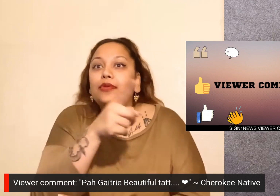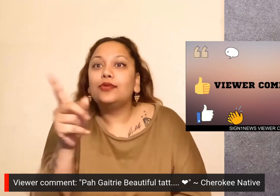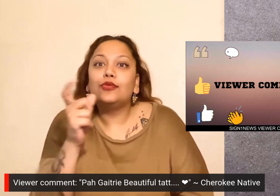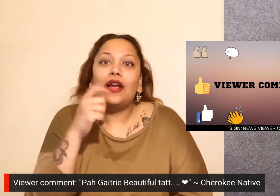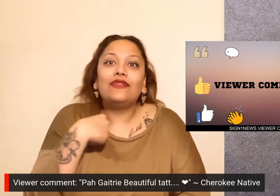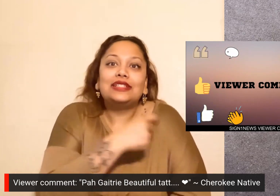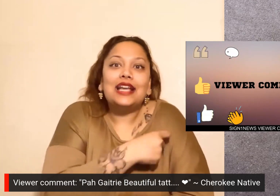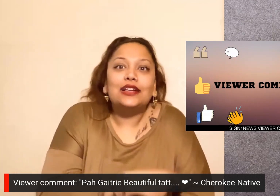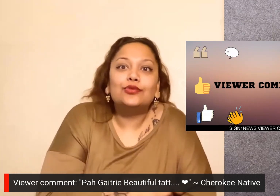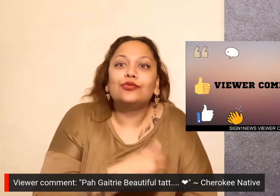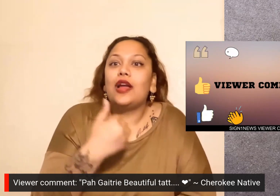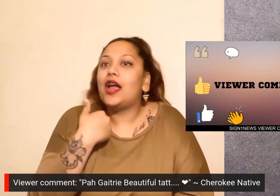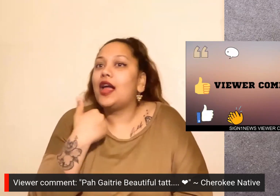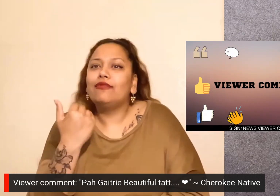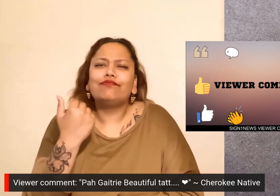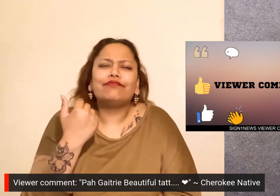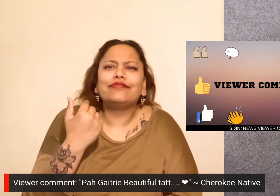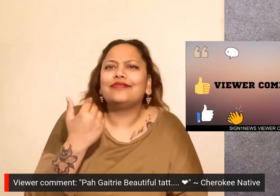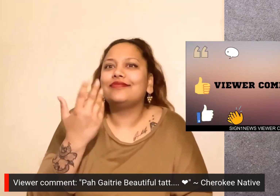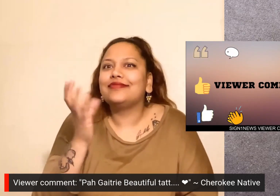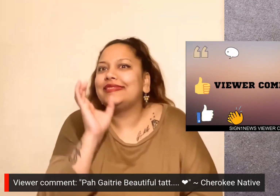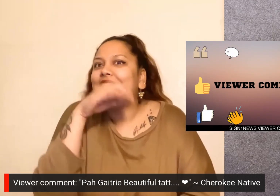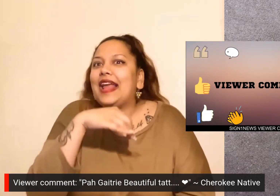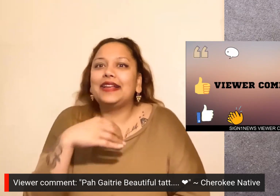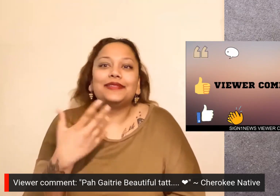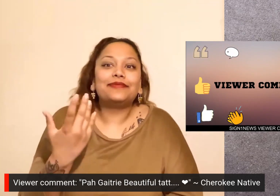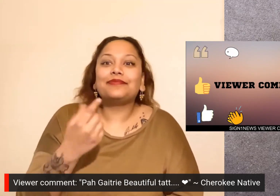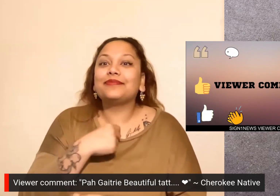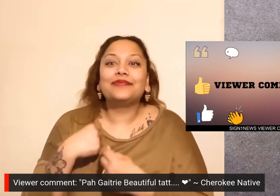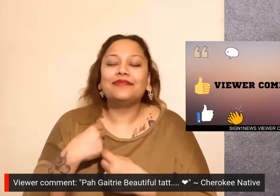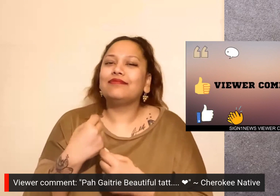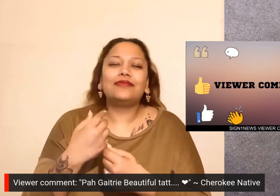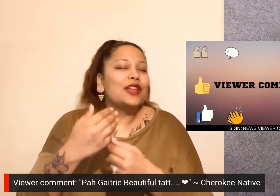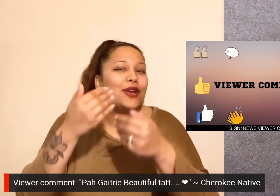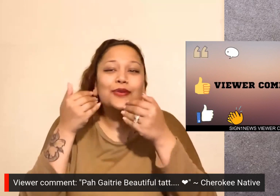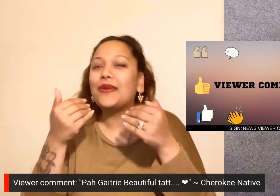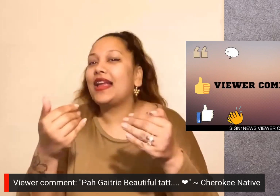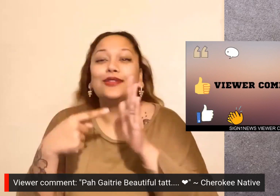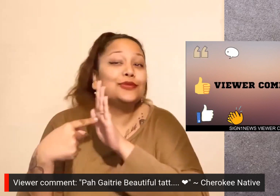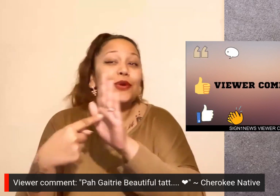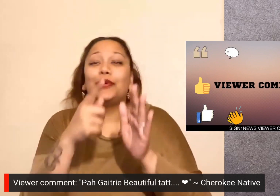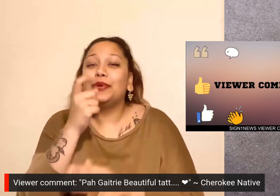out there who have tattoos it's not weird go ahead and show who you are